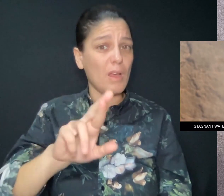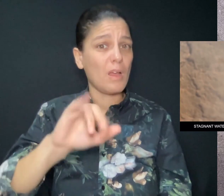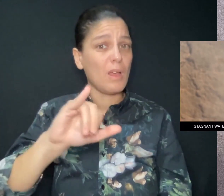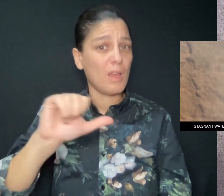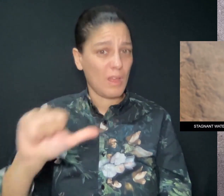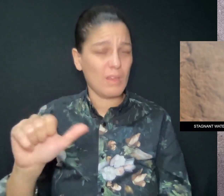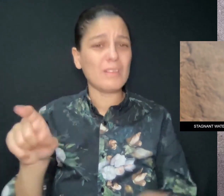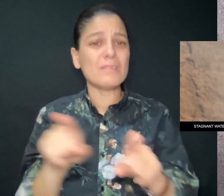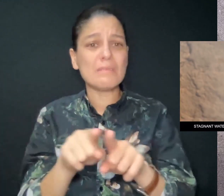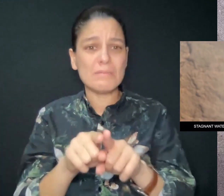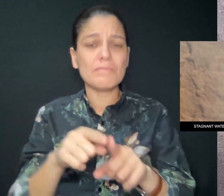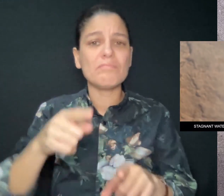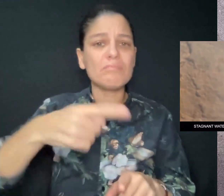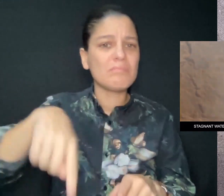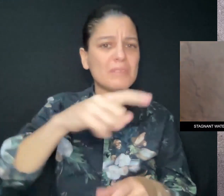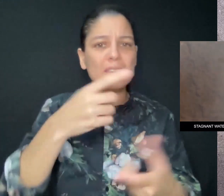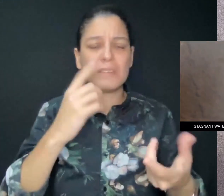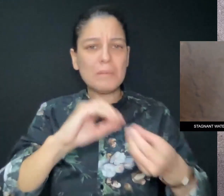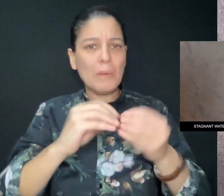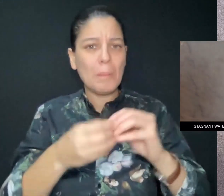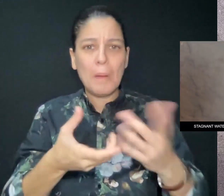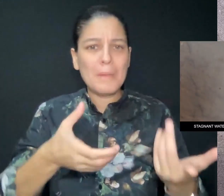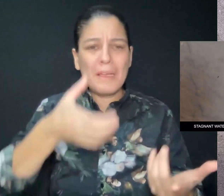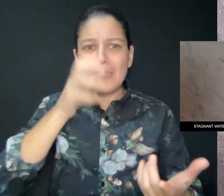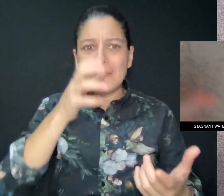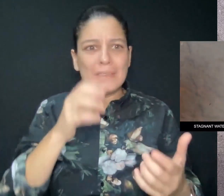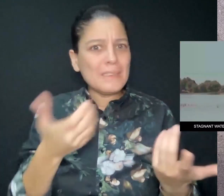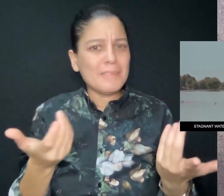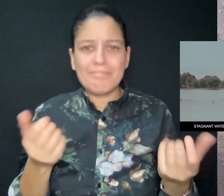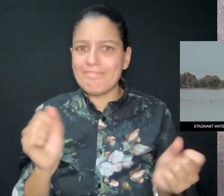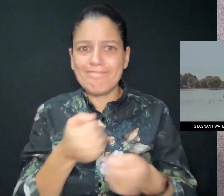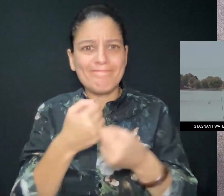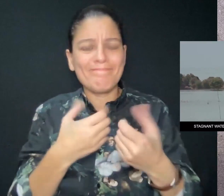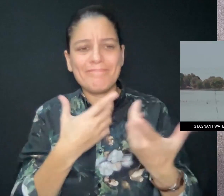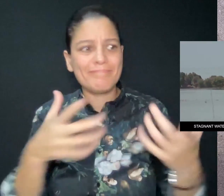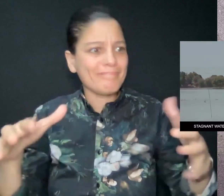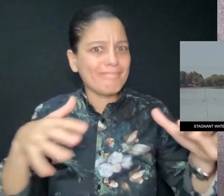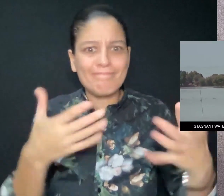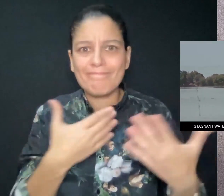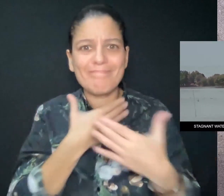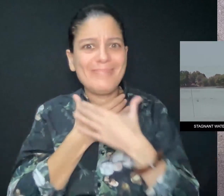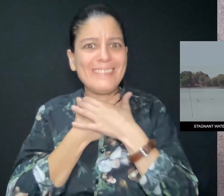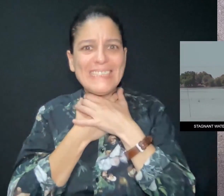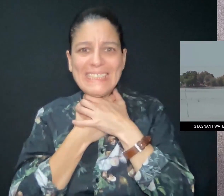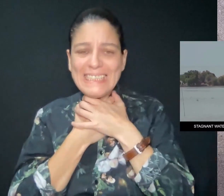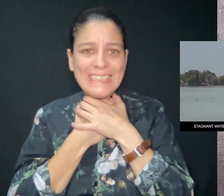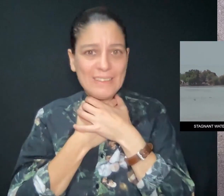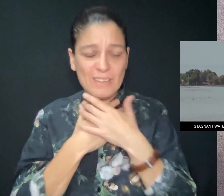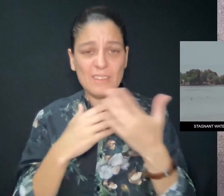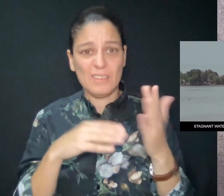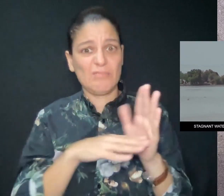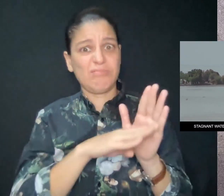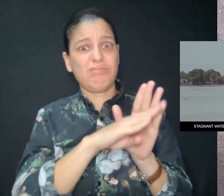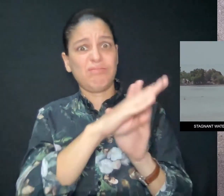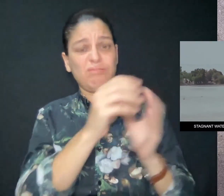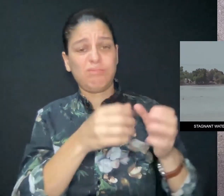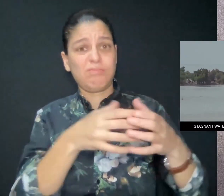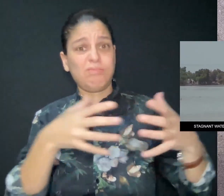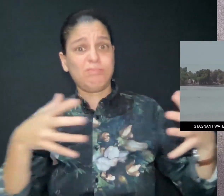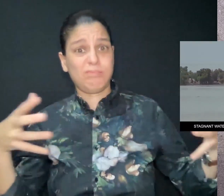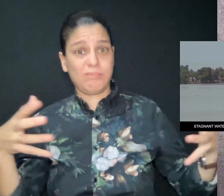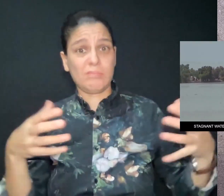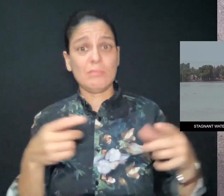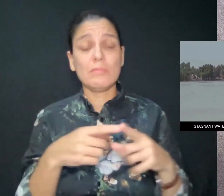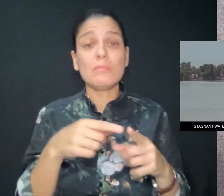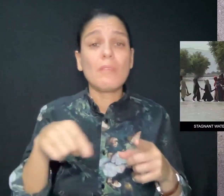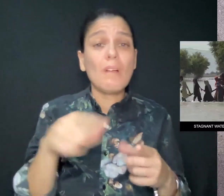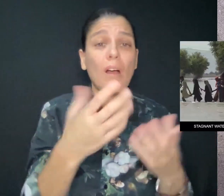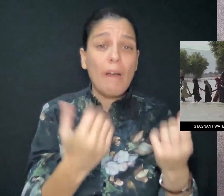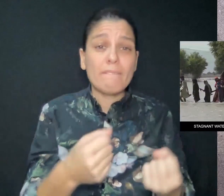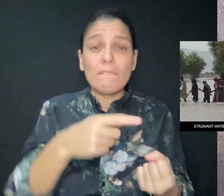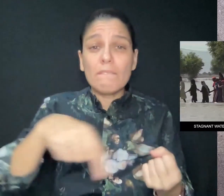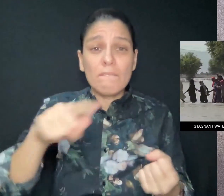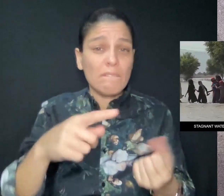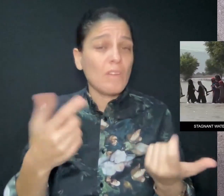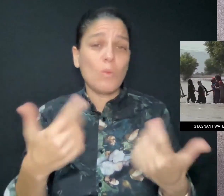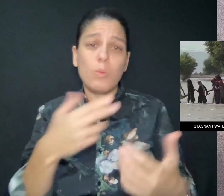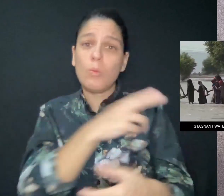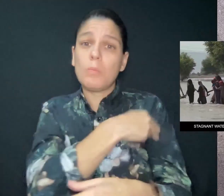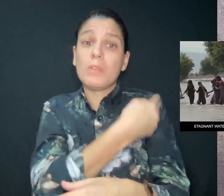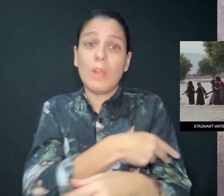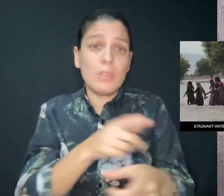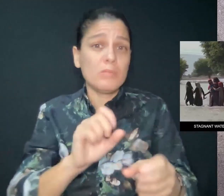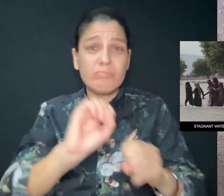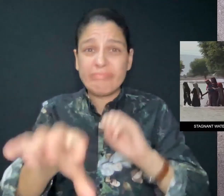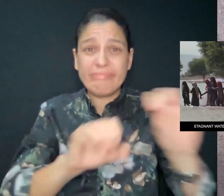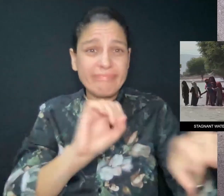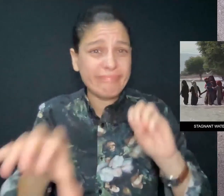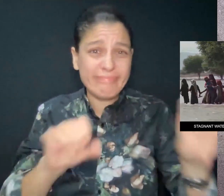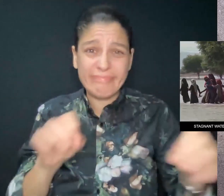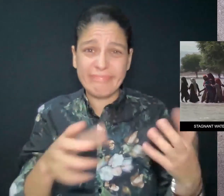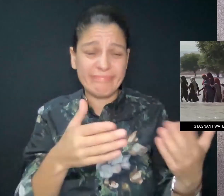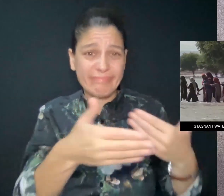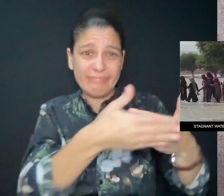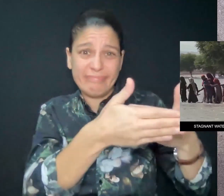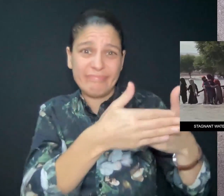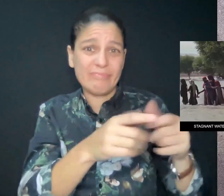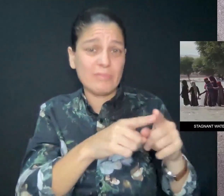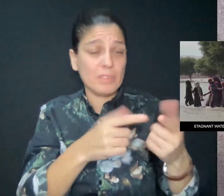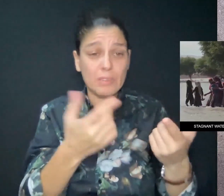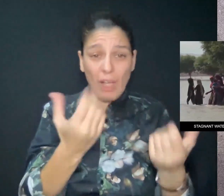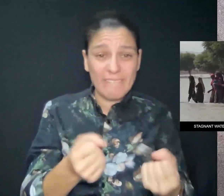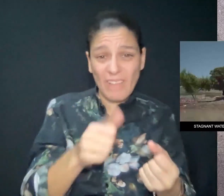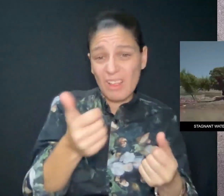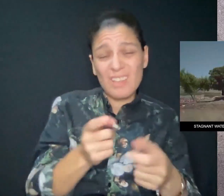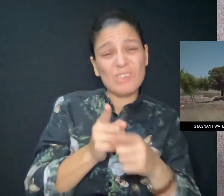have surged and in many cases the nearest hospital is